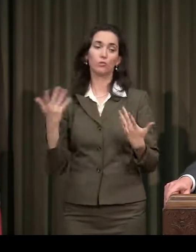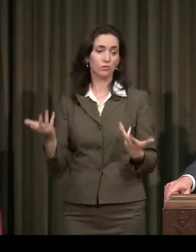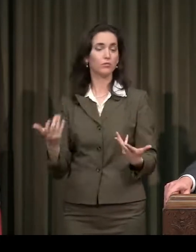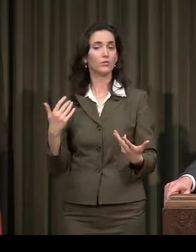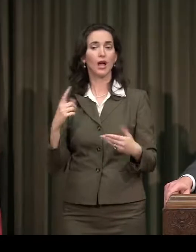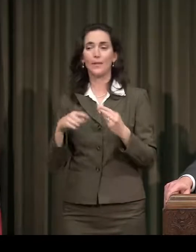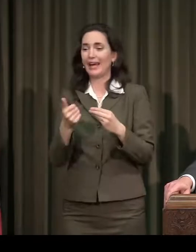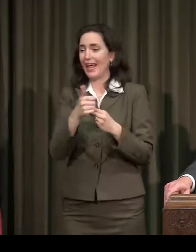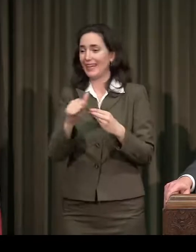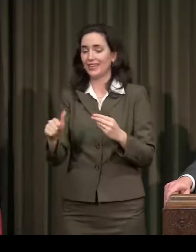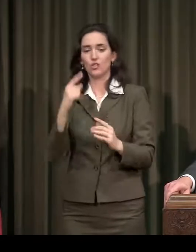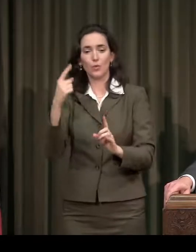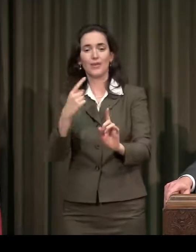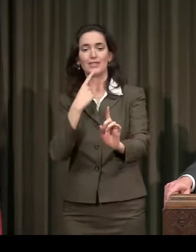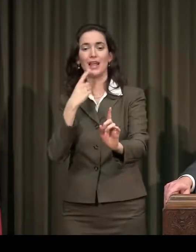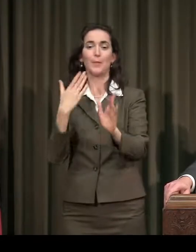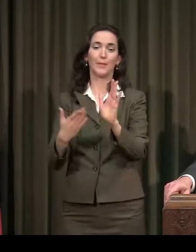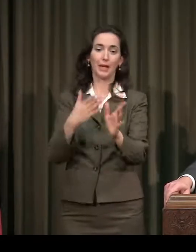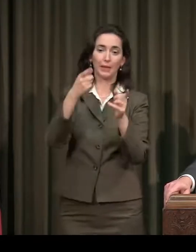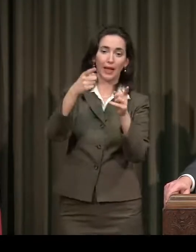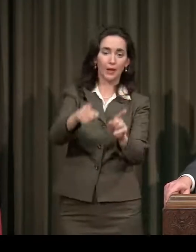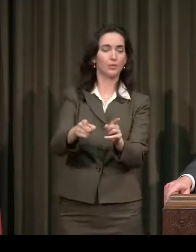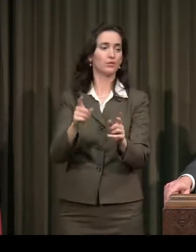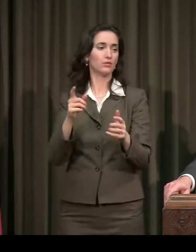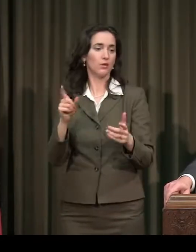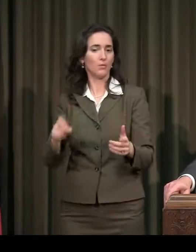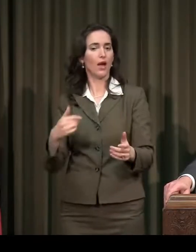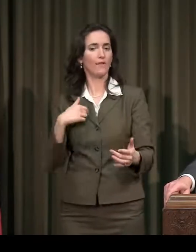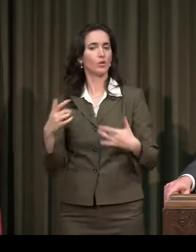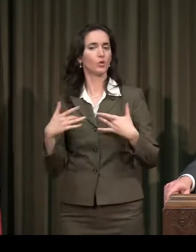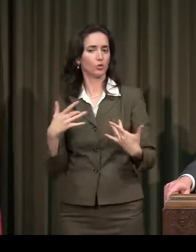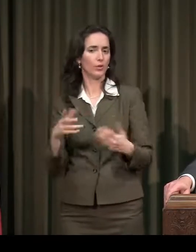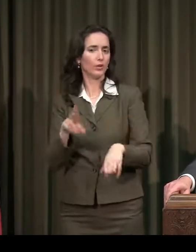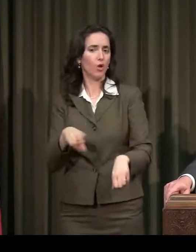somebody says might possibly happen but at the end of the day I cannot imagine